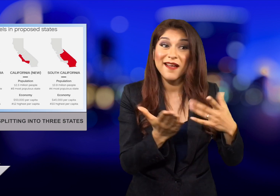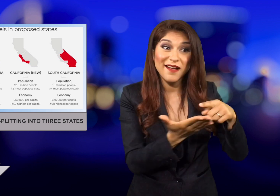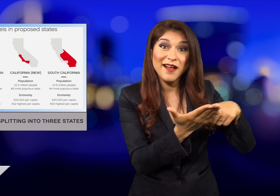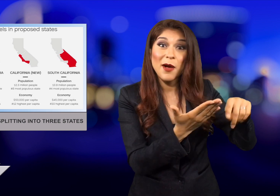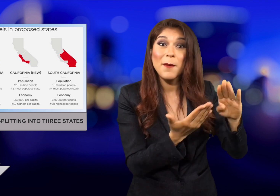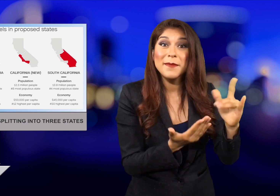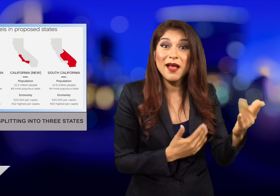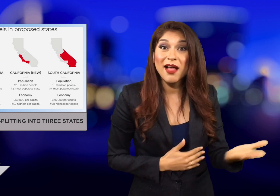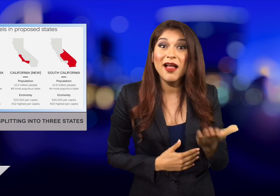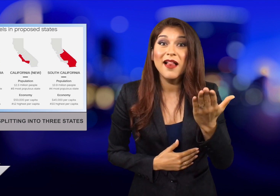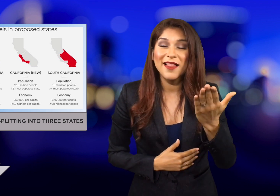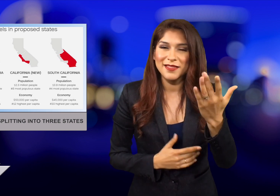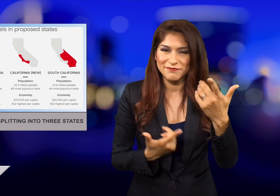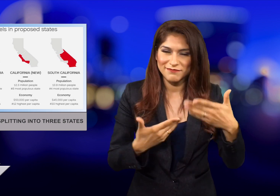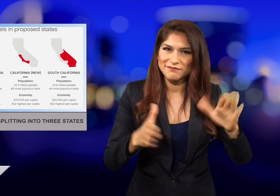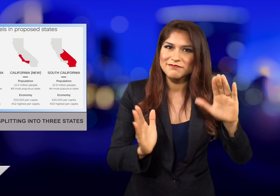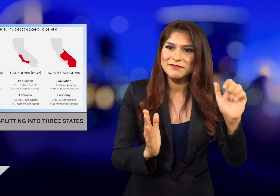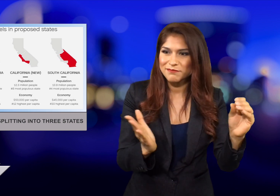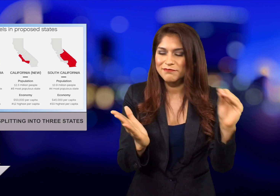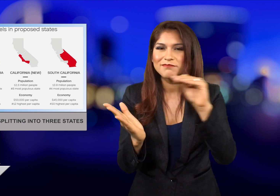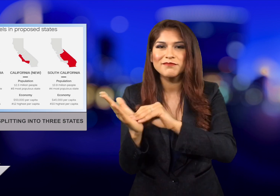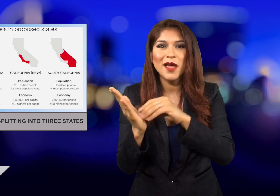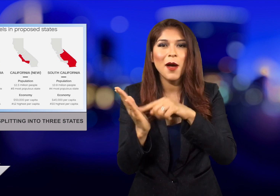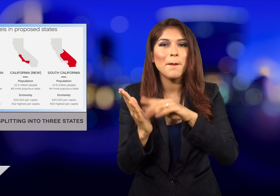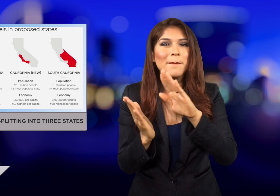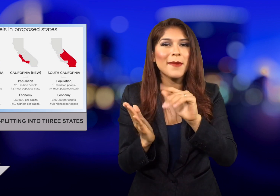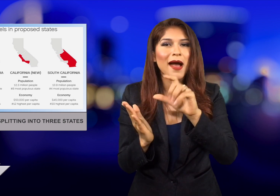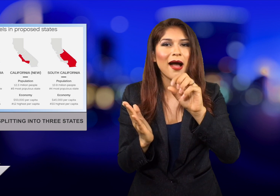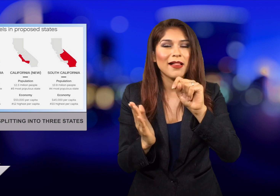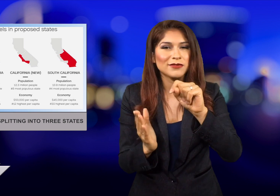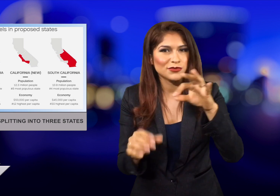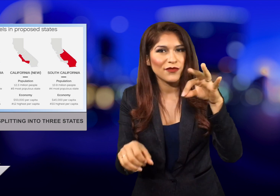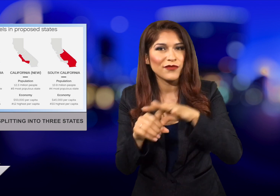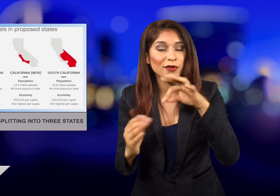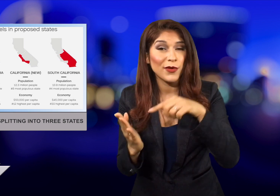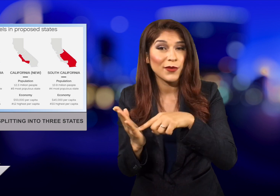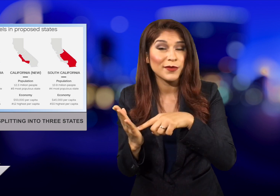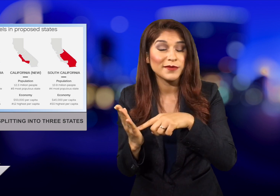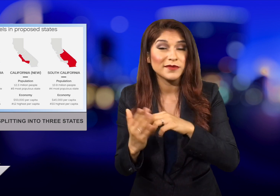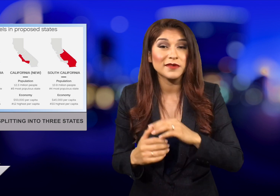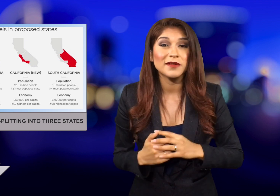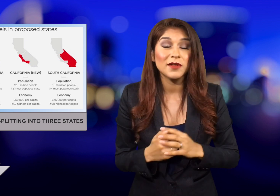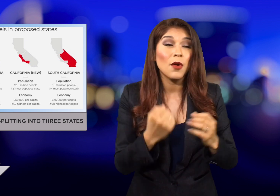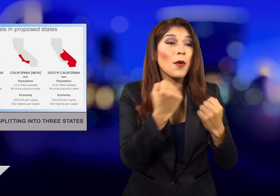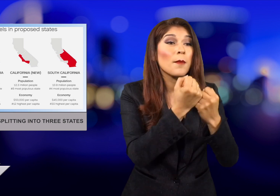it surpassed the number of signatures required by state law to be on the ballot.